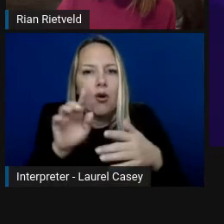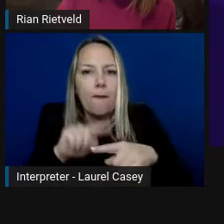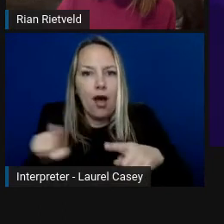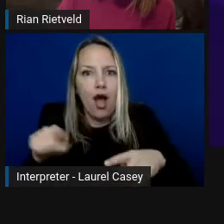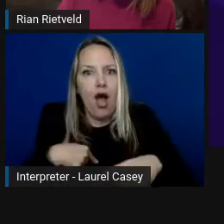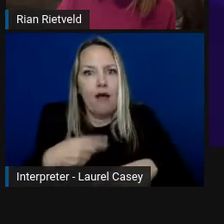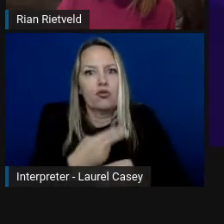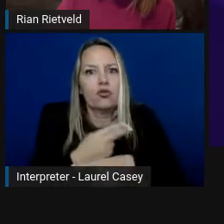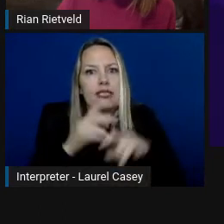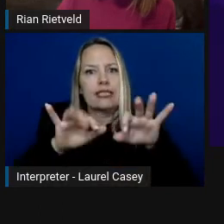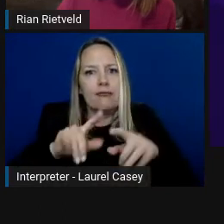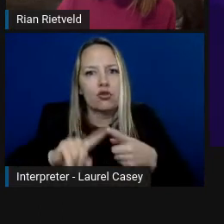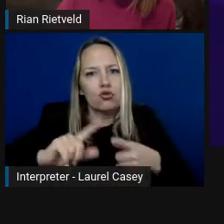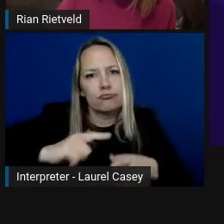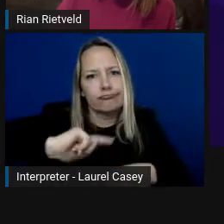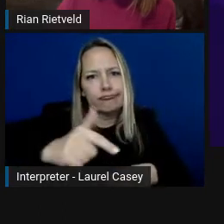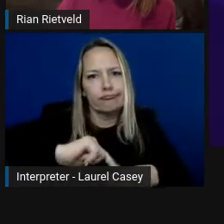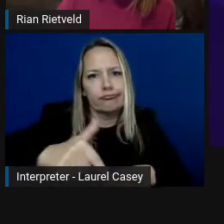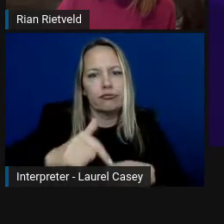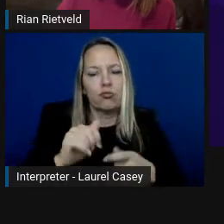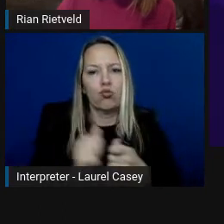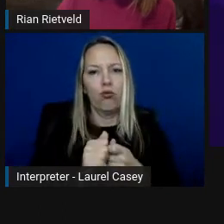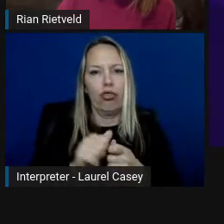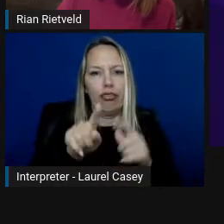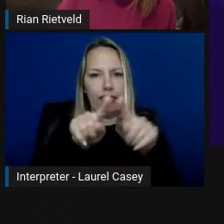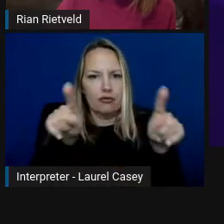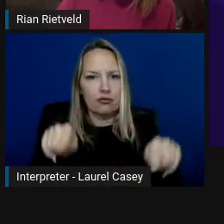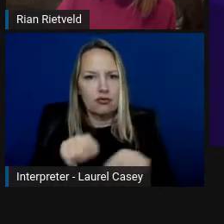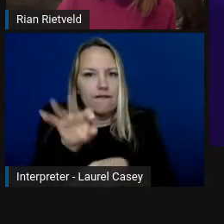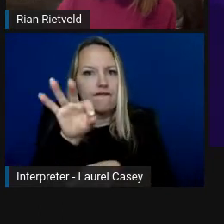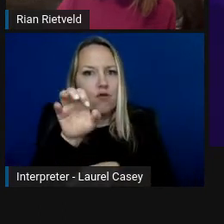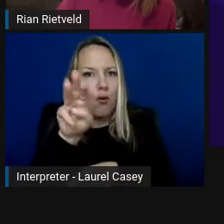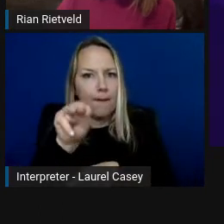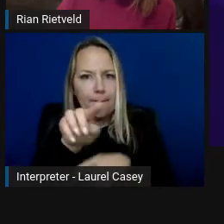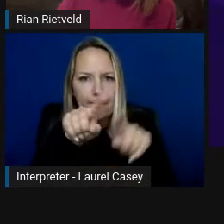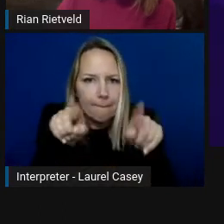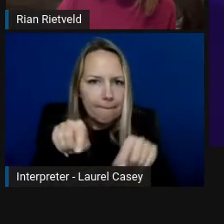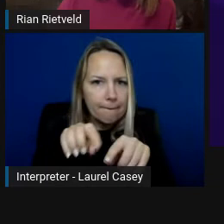to interact with this form and there's no indication